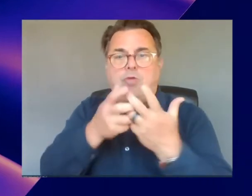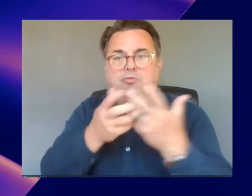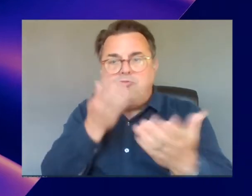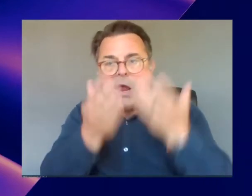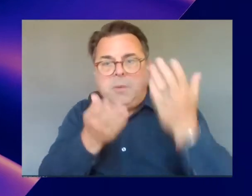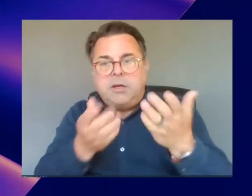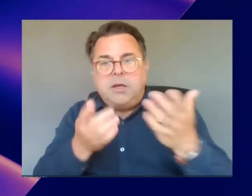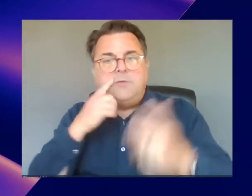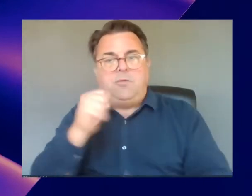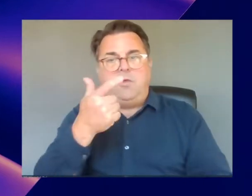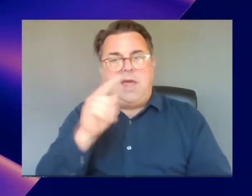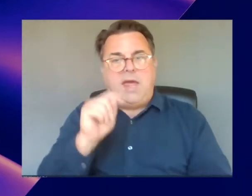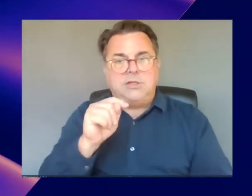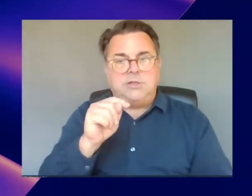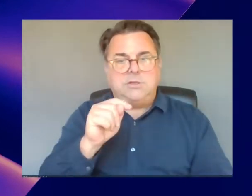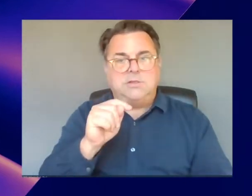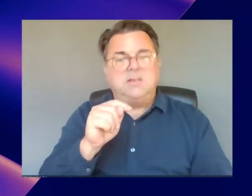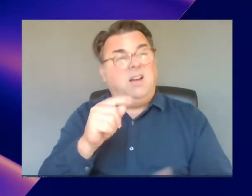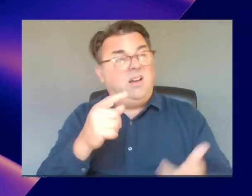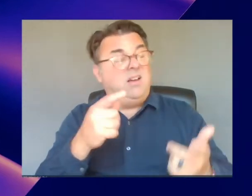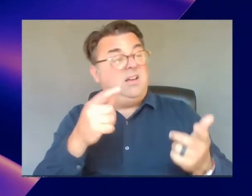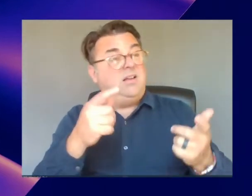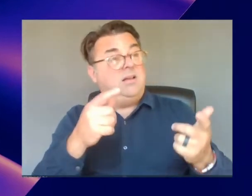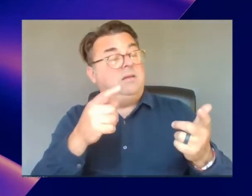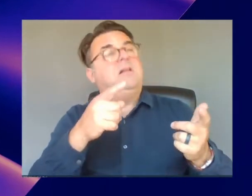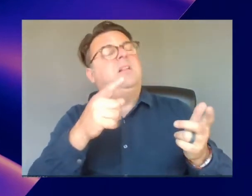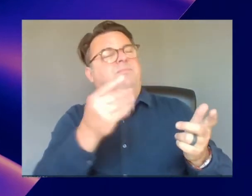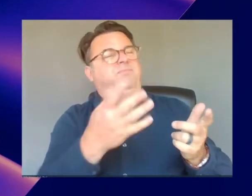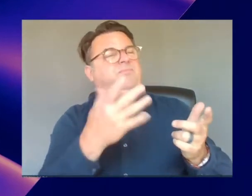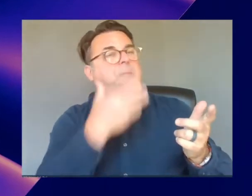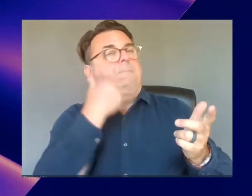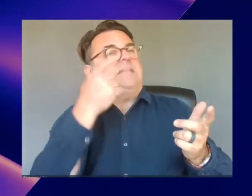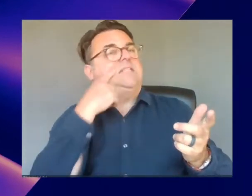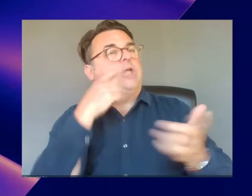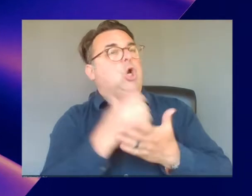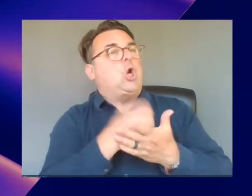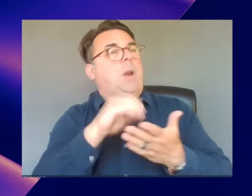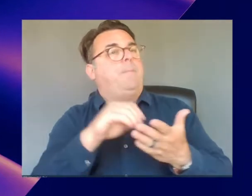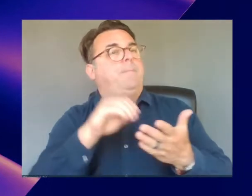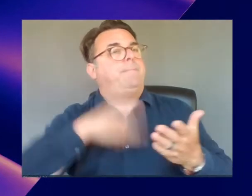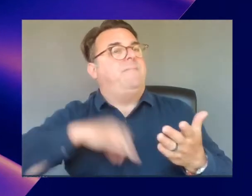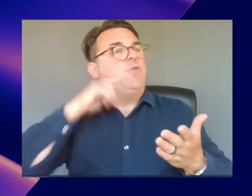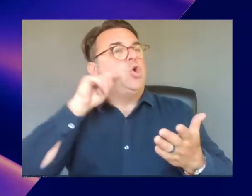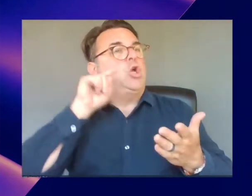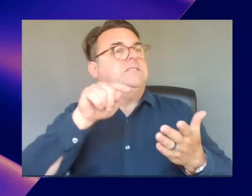saying that these are the products where you can get more commission, right, so that you can generate a lot of business to you,